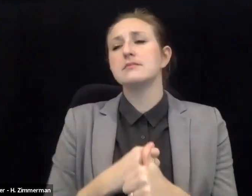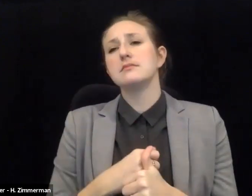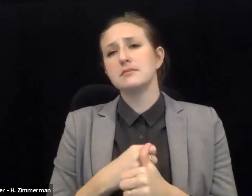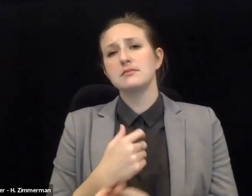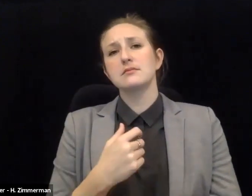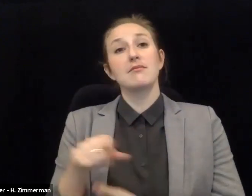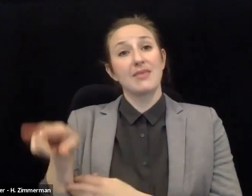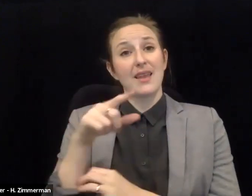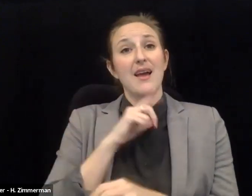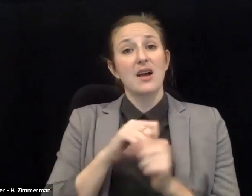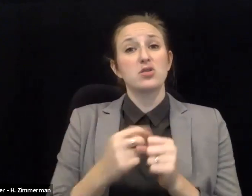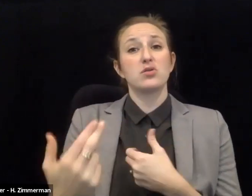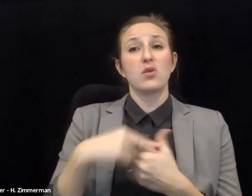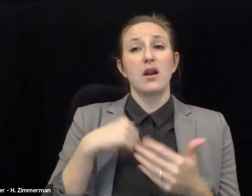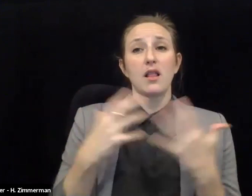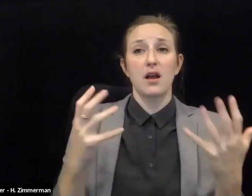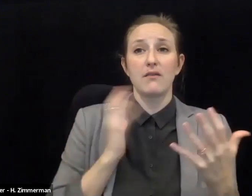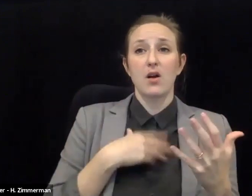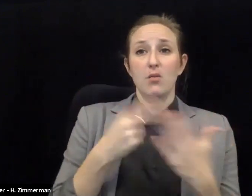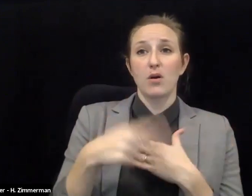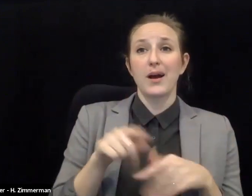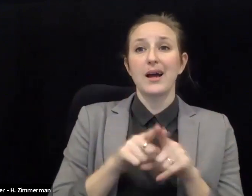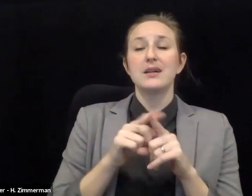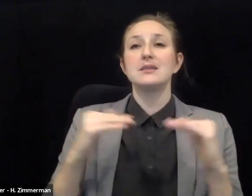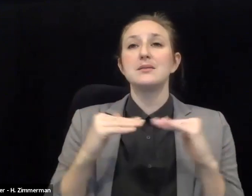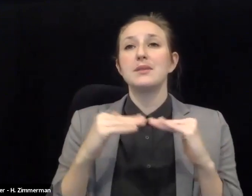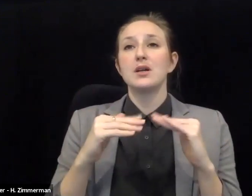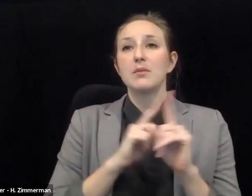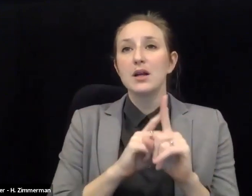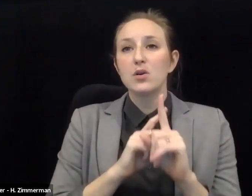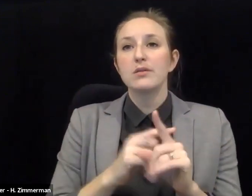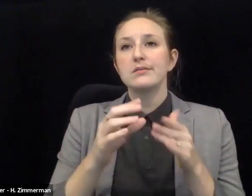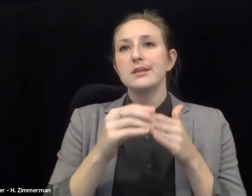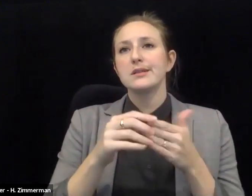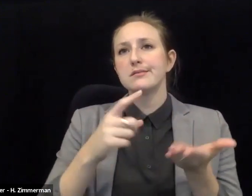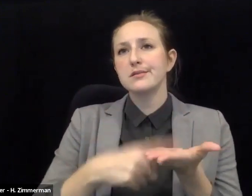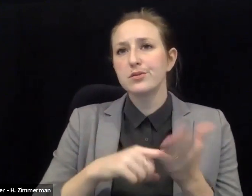joined a lot of our programs as peer mentors leading discussion groups really serving as